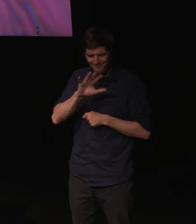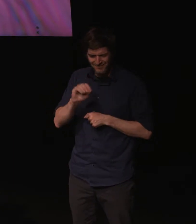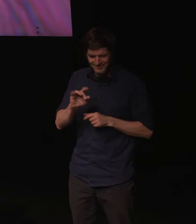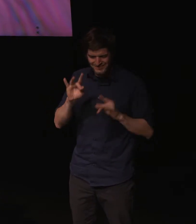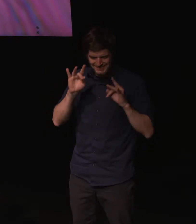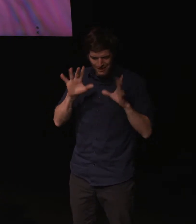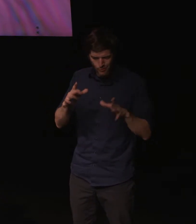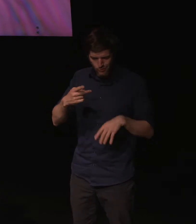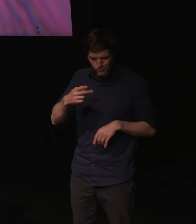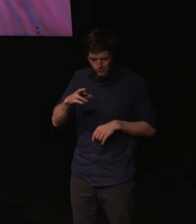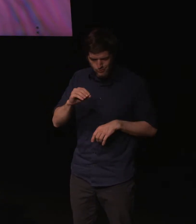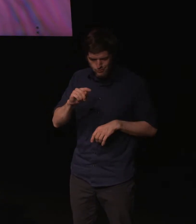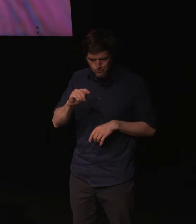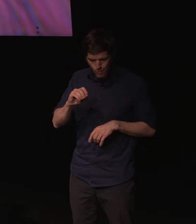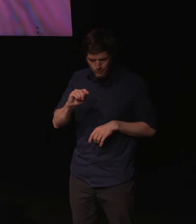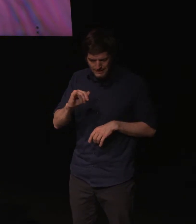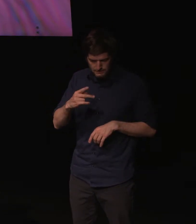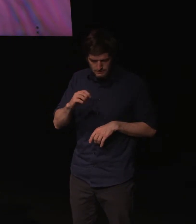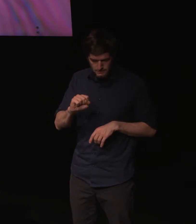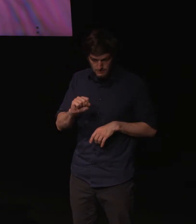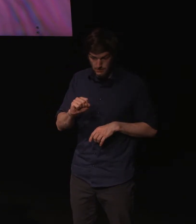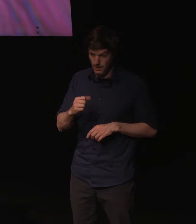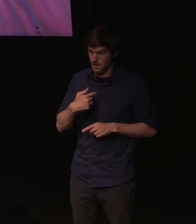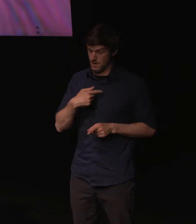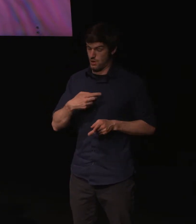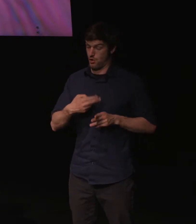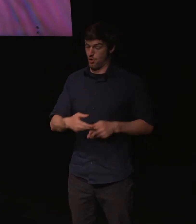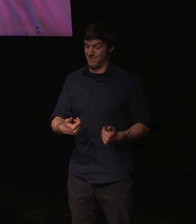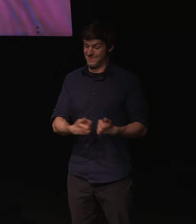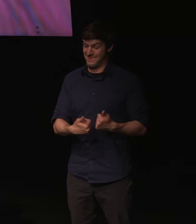we had originally called the game Collapsus Puzzles for People.